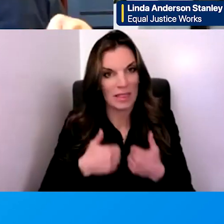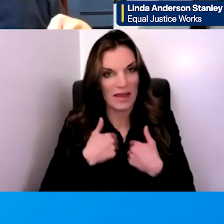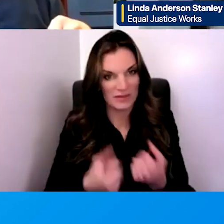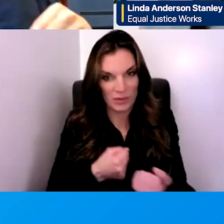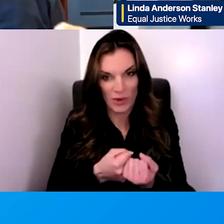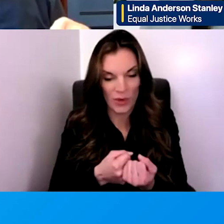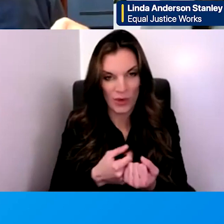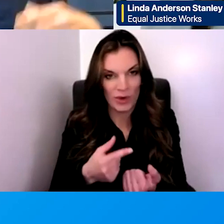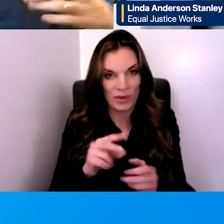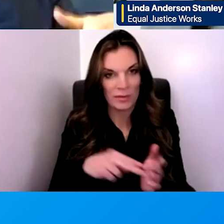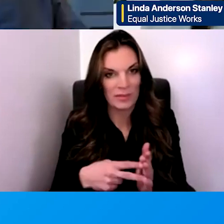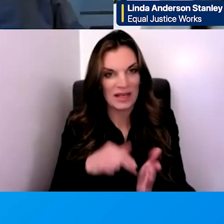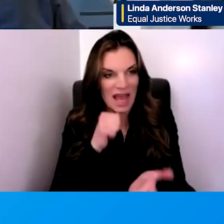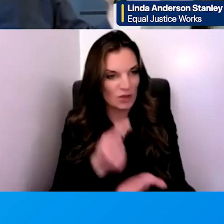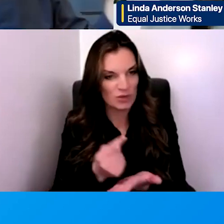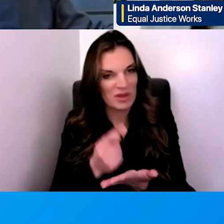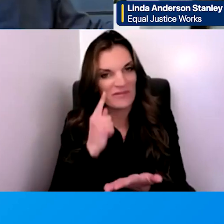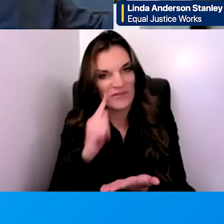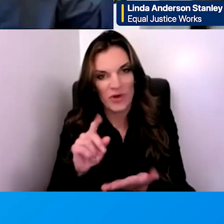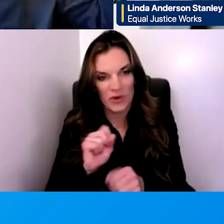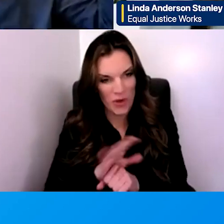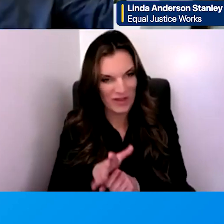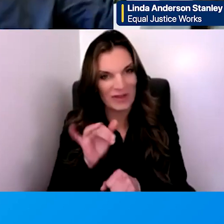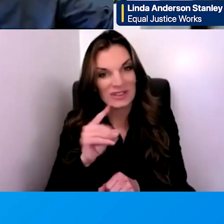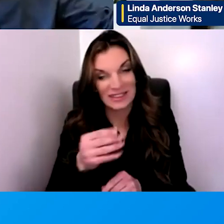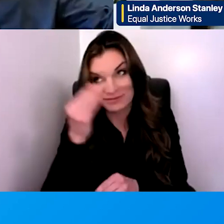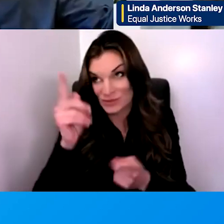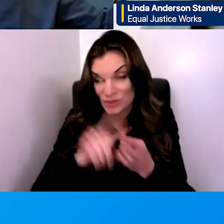treatment for COVID. We brought that not only to Court but to the Appellate Court.